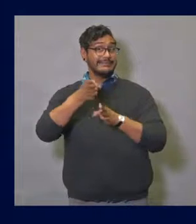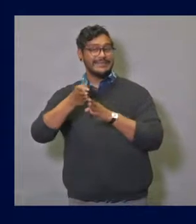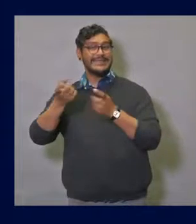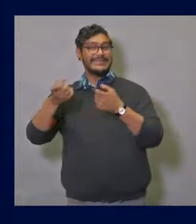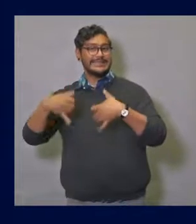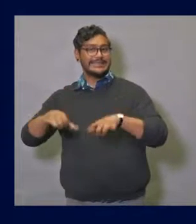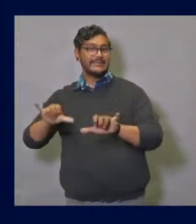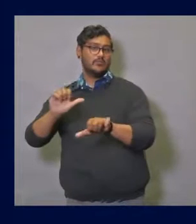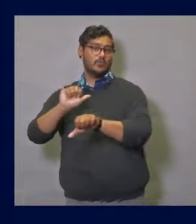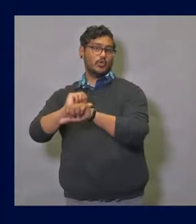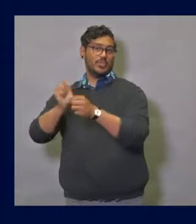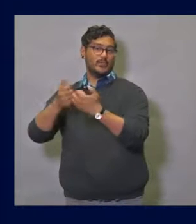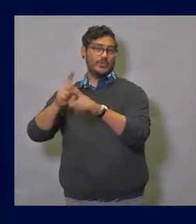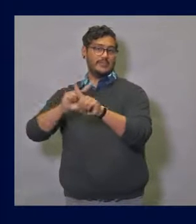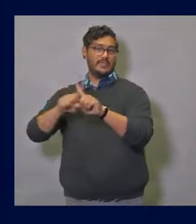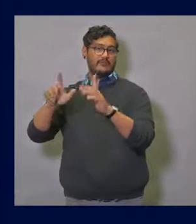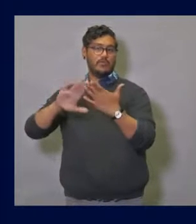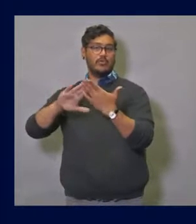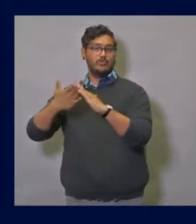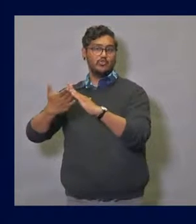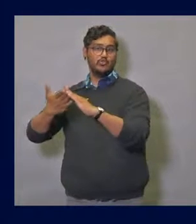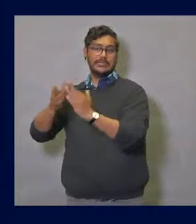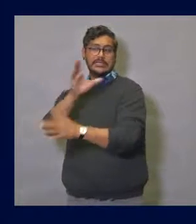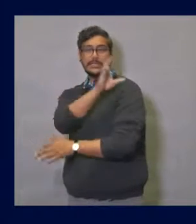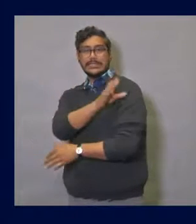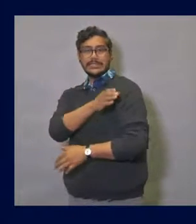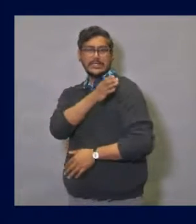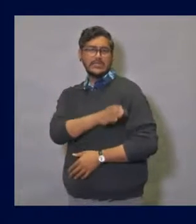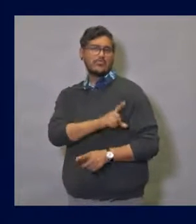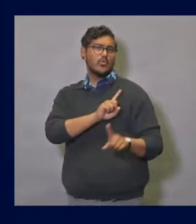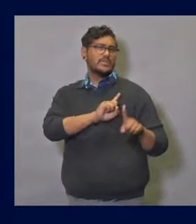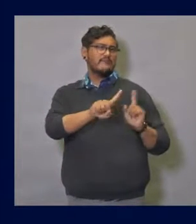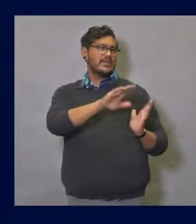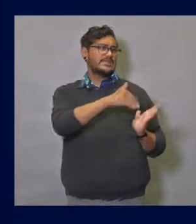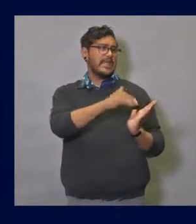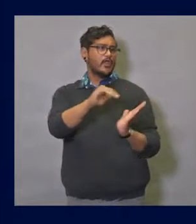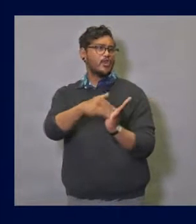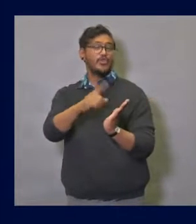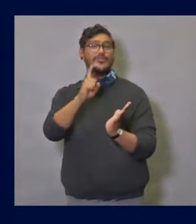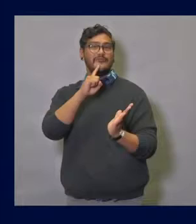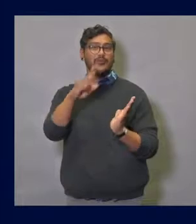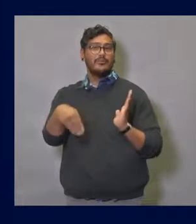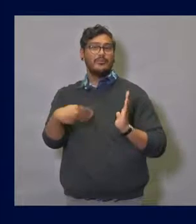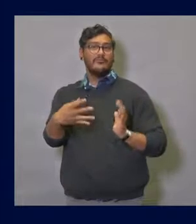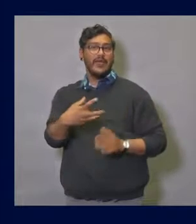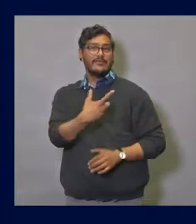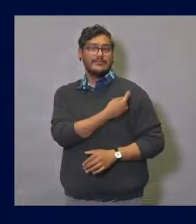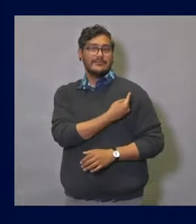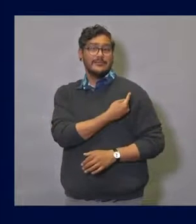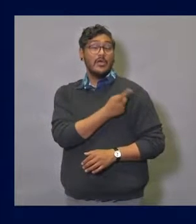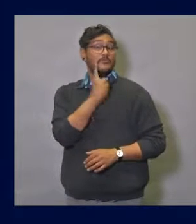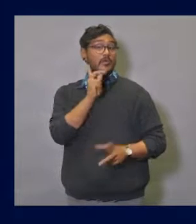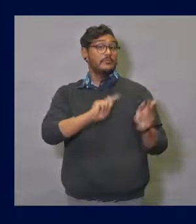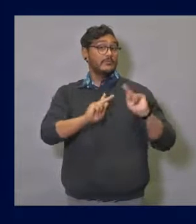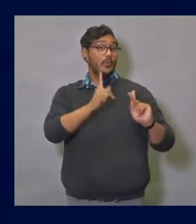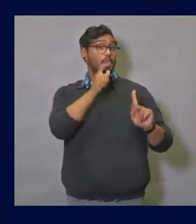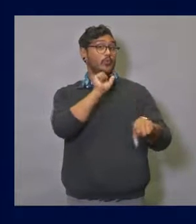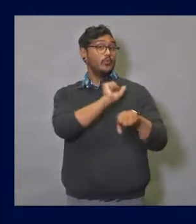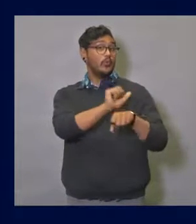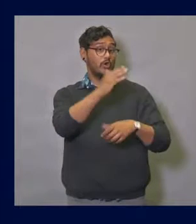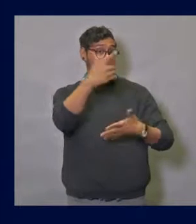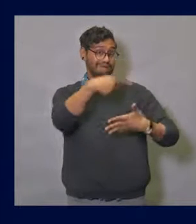PEPERIODO DE TIEMPO. Y TENGAN E